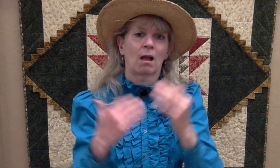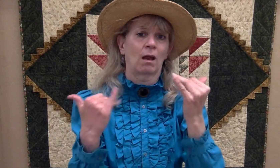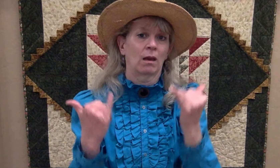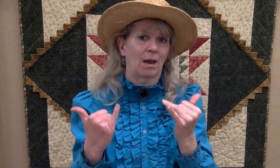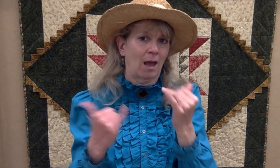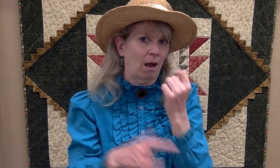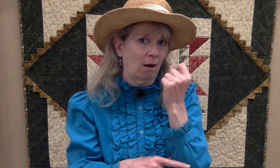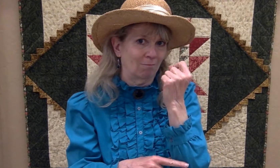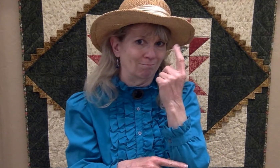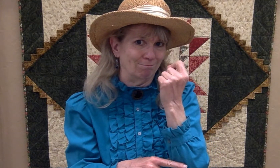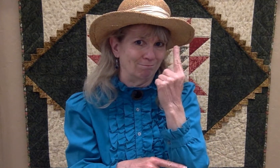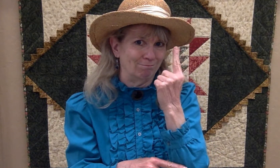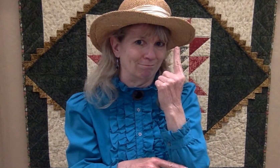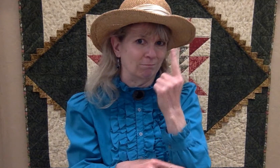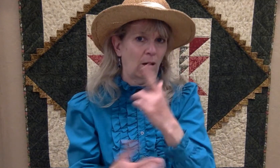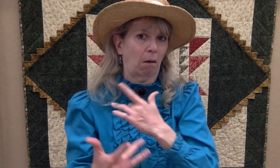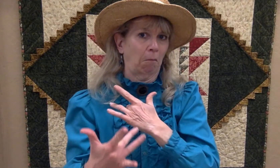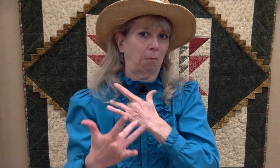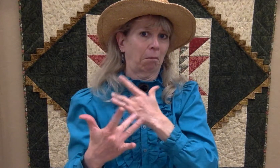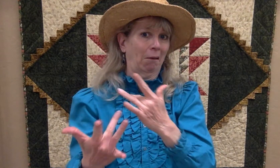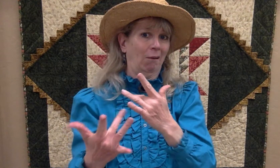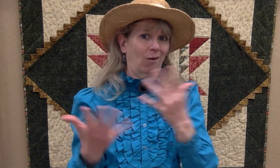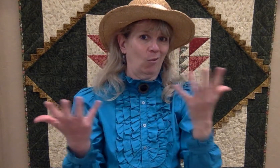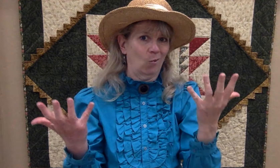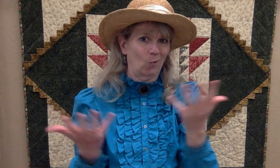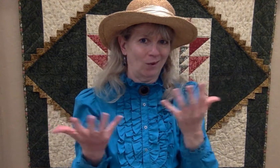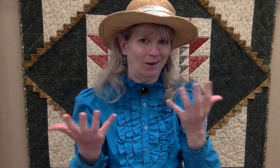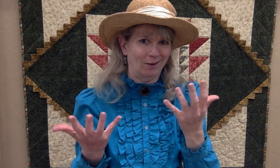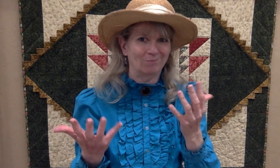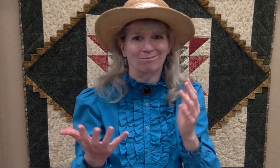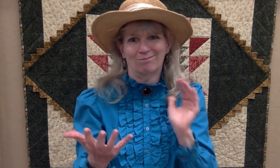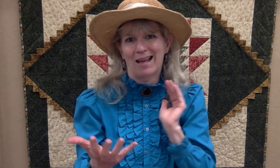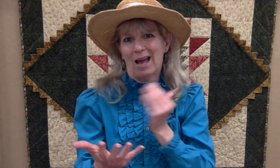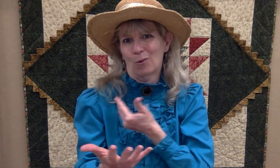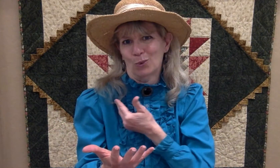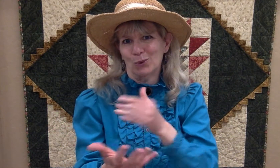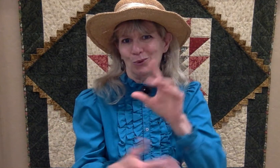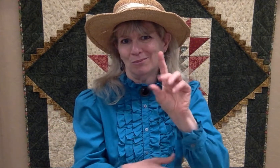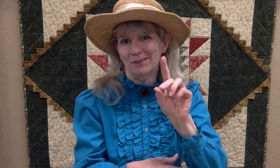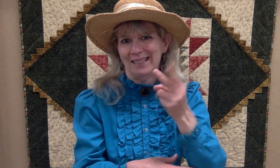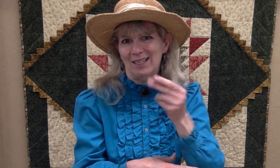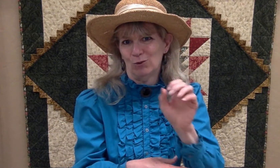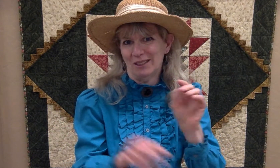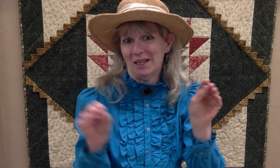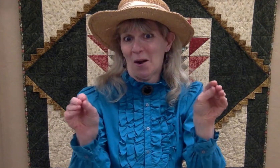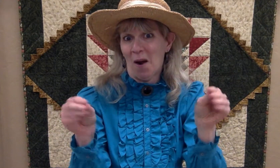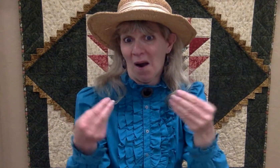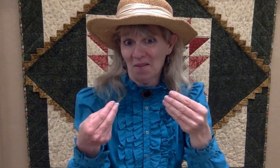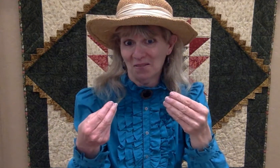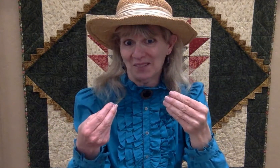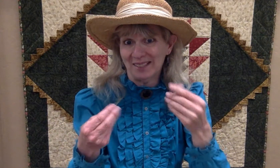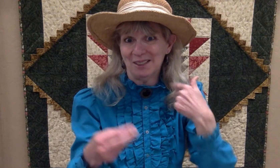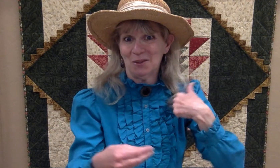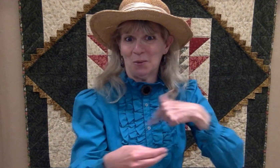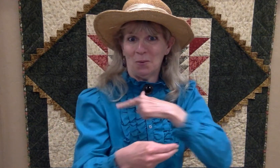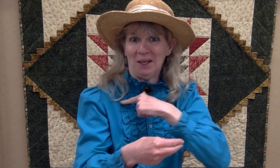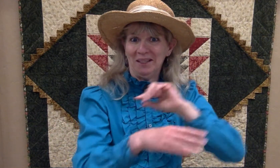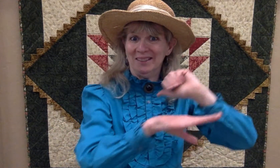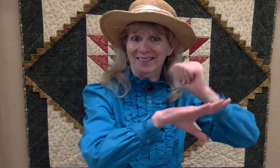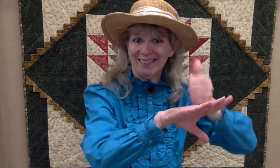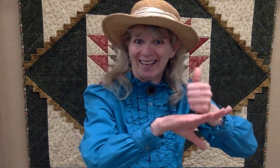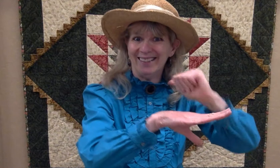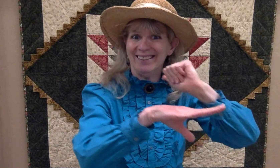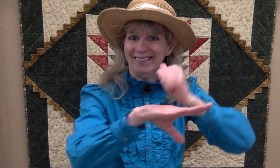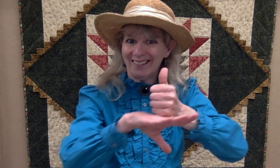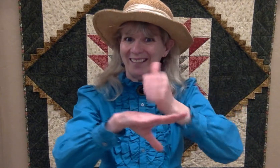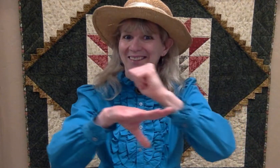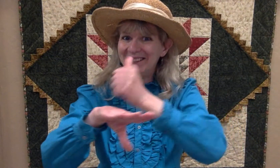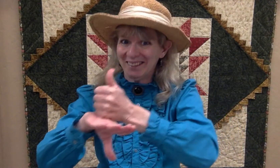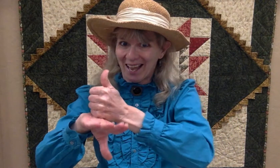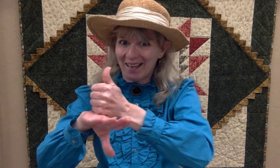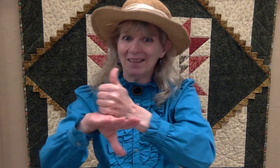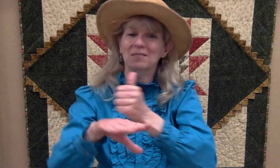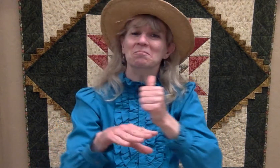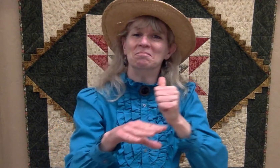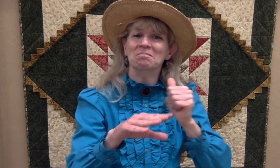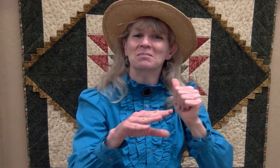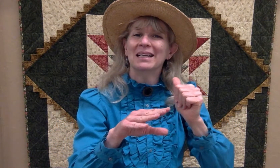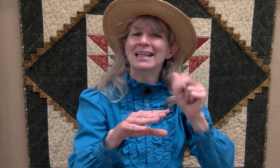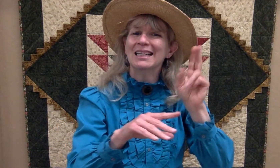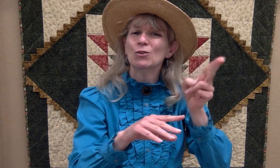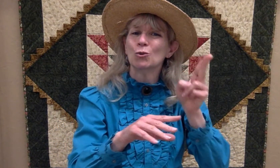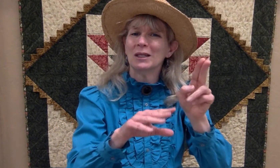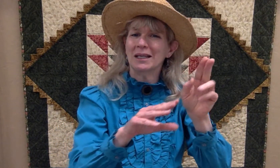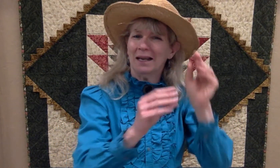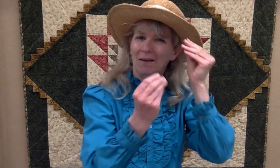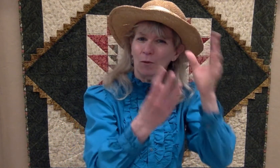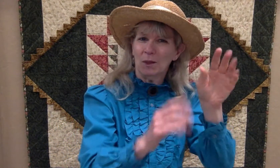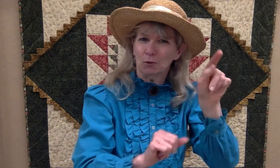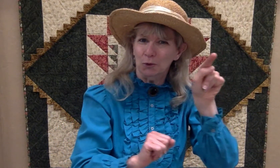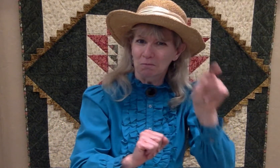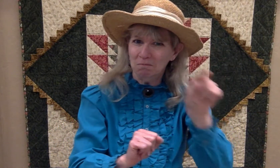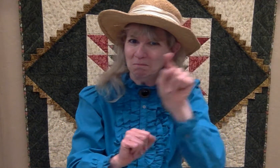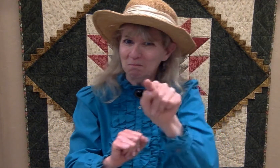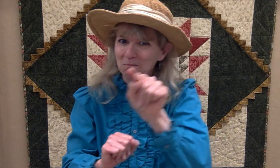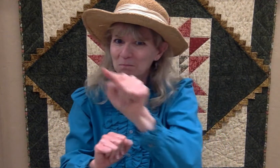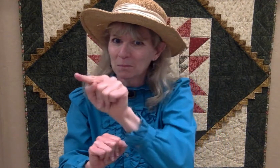Now, normally, we set up in our DHHSC office with booths with different history information.